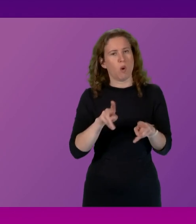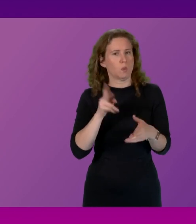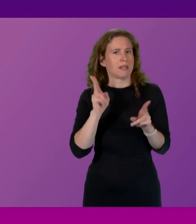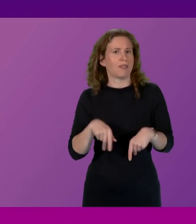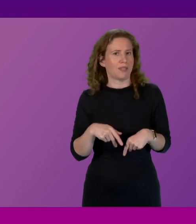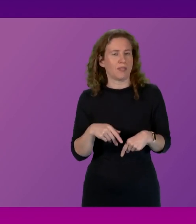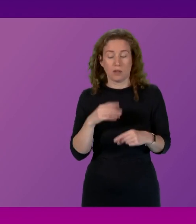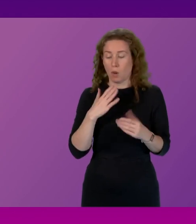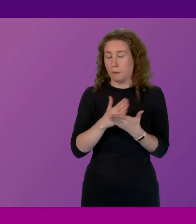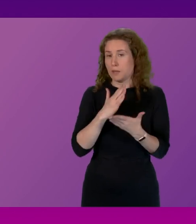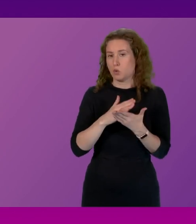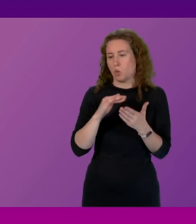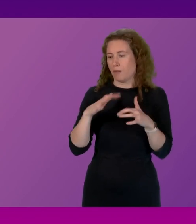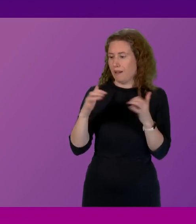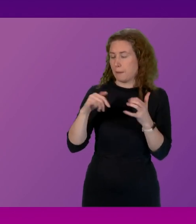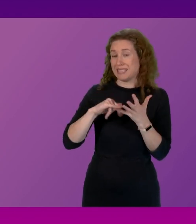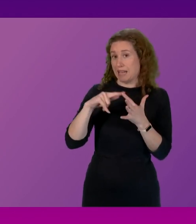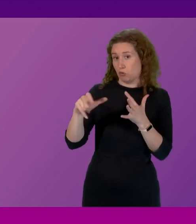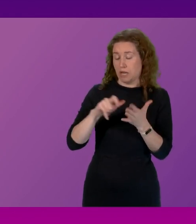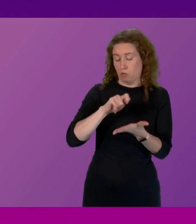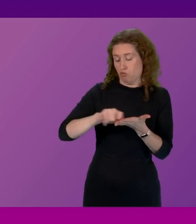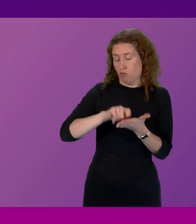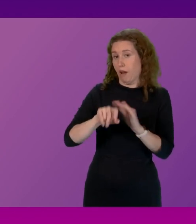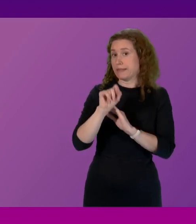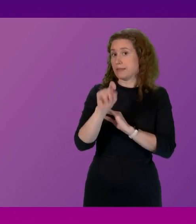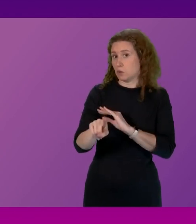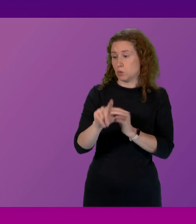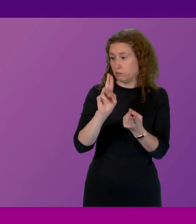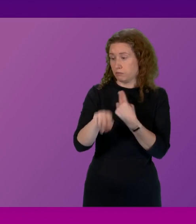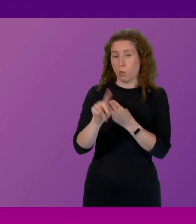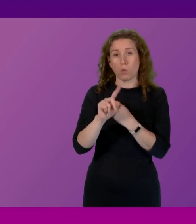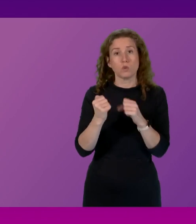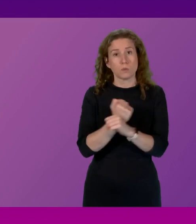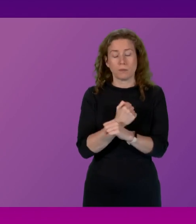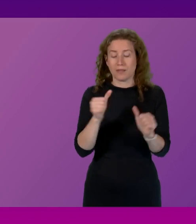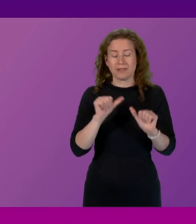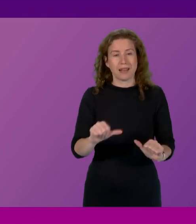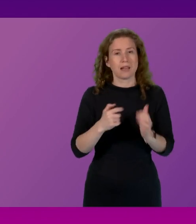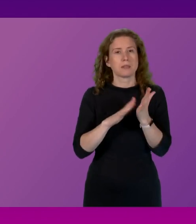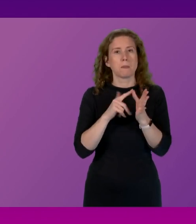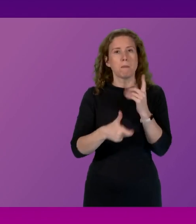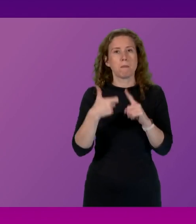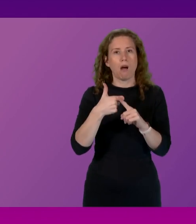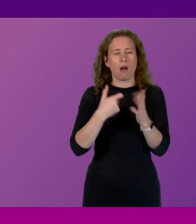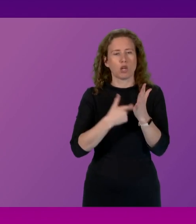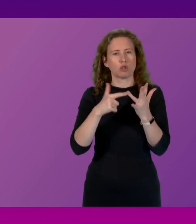the Cabinet Secretary for Transport, Net Zero and Just Transition writes to Jamie Greene with further details on action that we are taking on the issue.